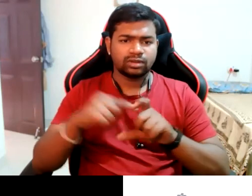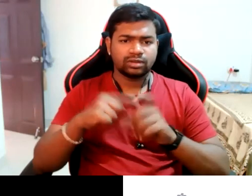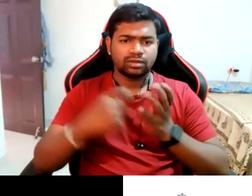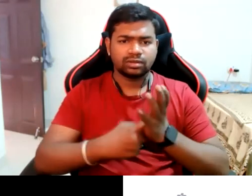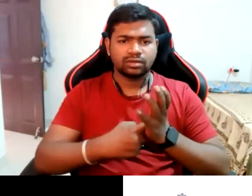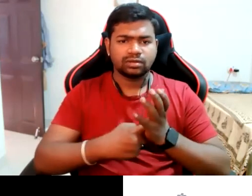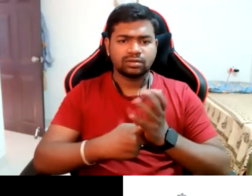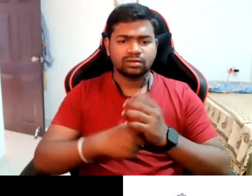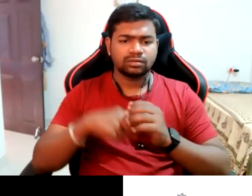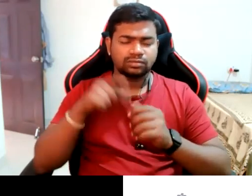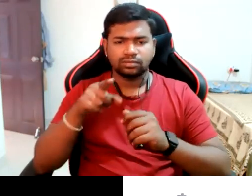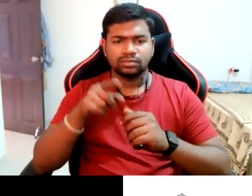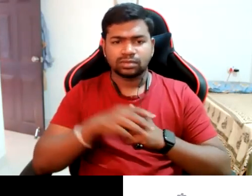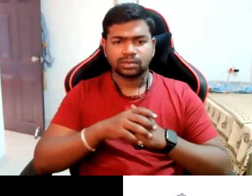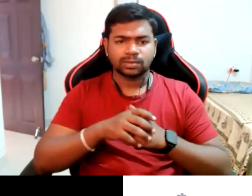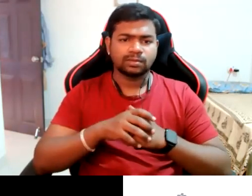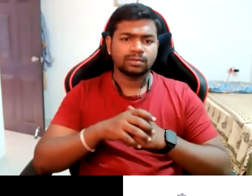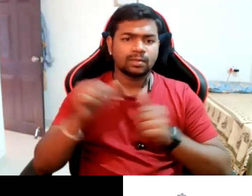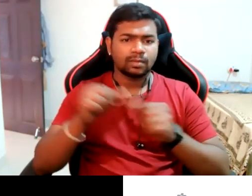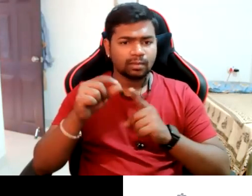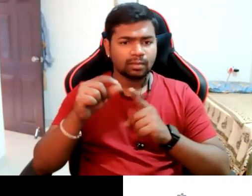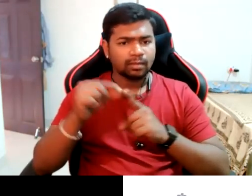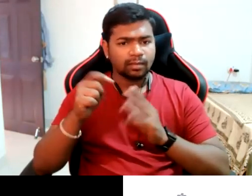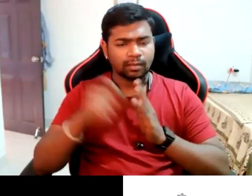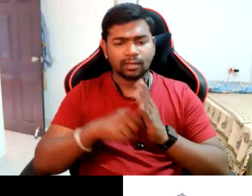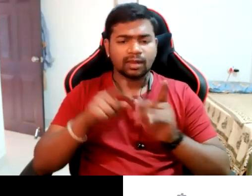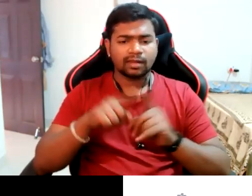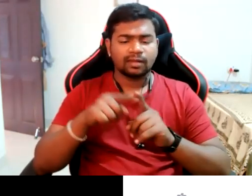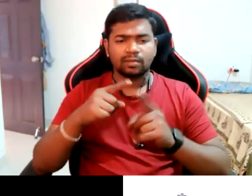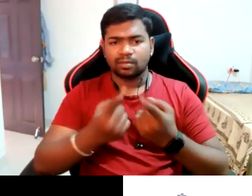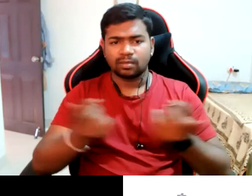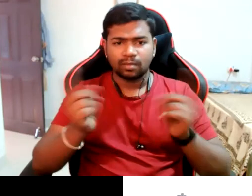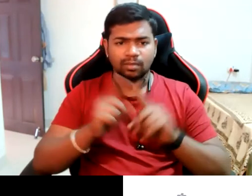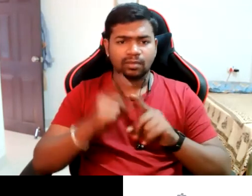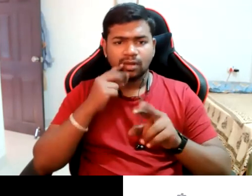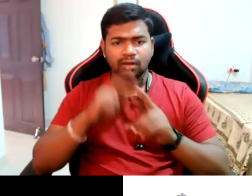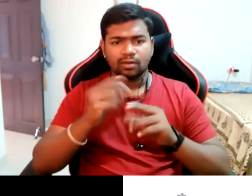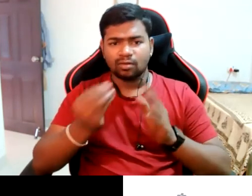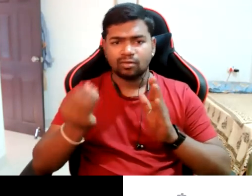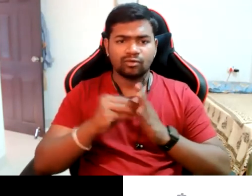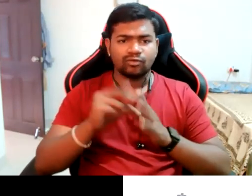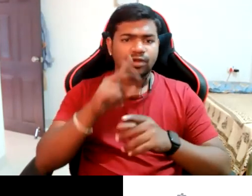this otter app. has very nice user interface, if you upload a video to it and then you can